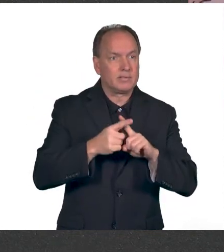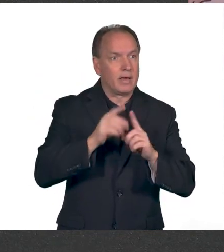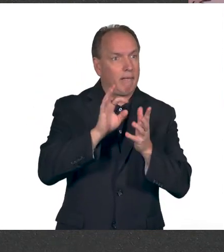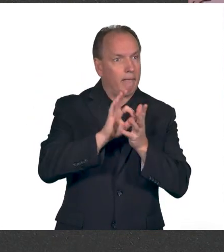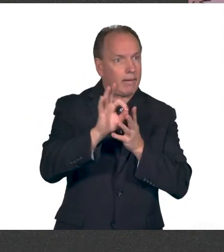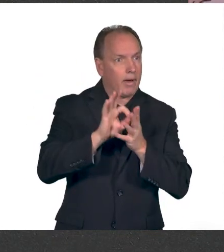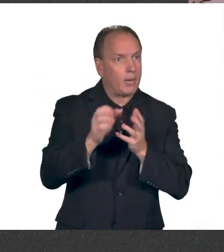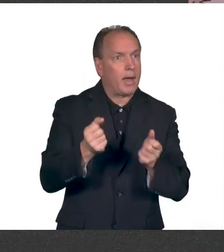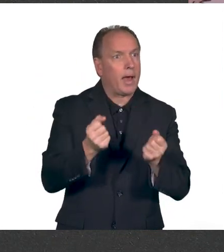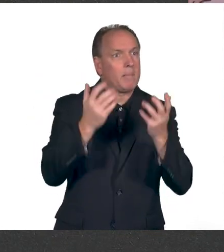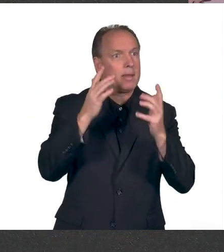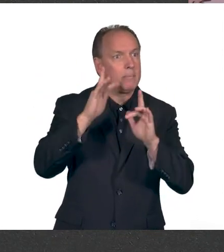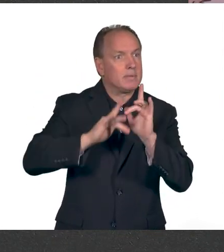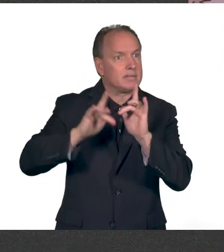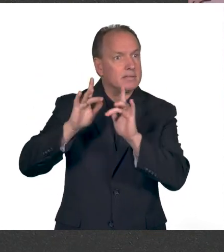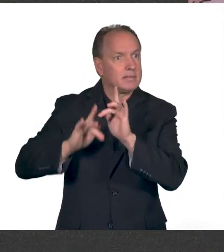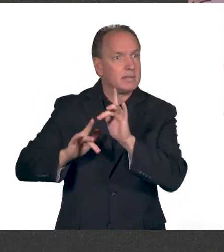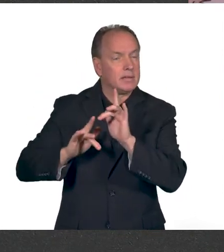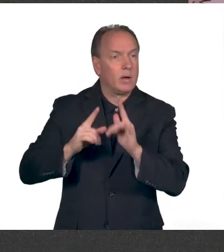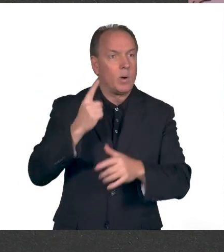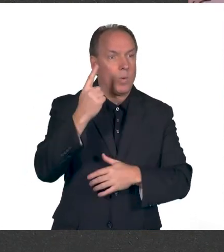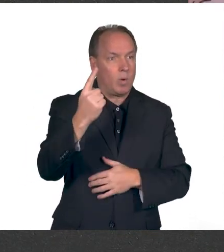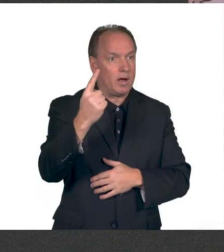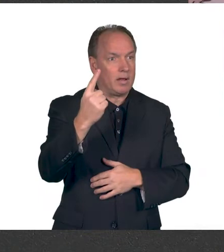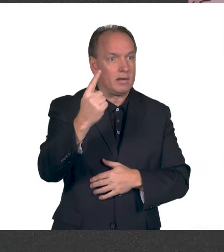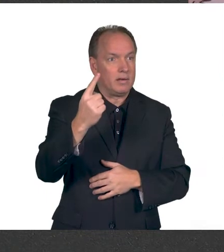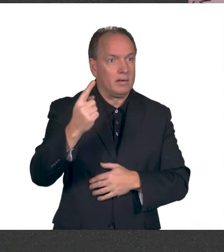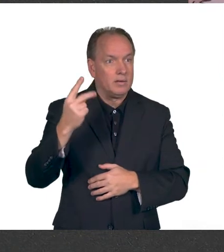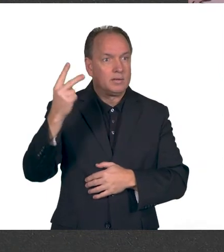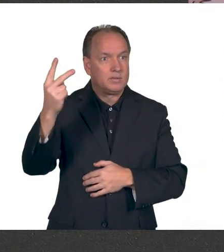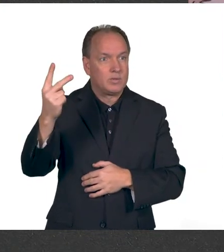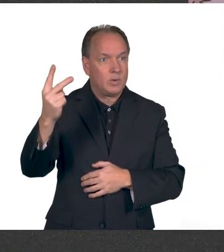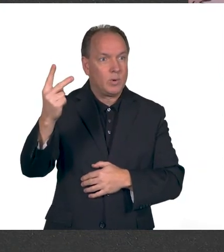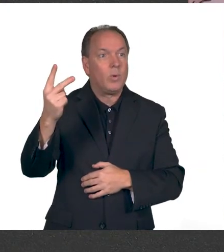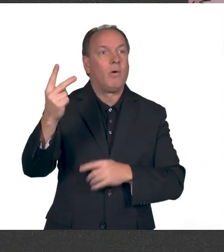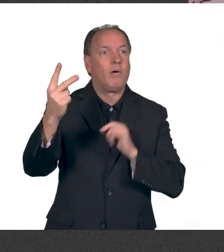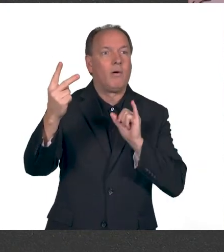Can you count with me how many are missing? One, two.